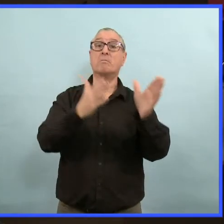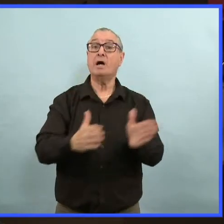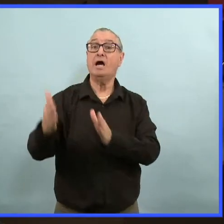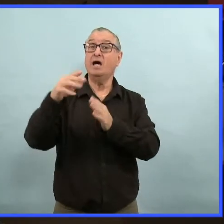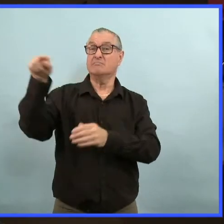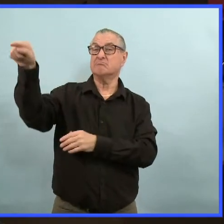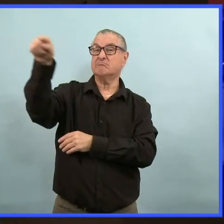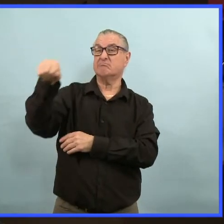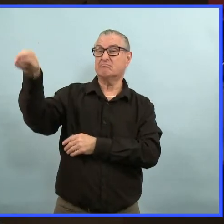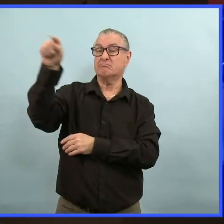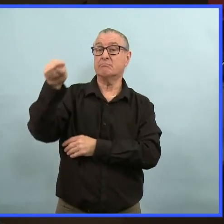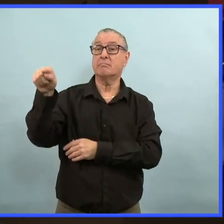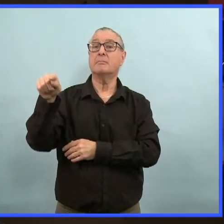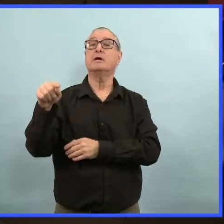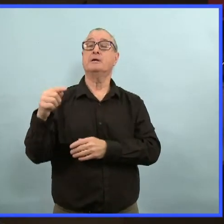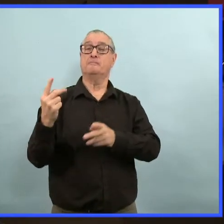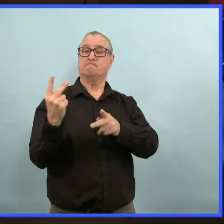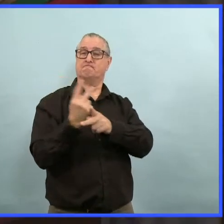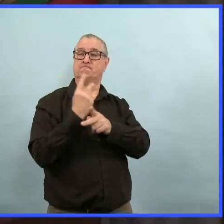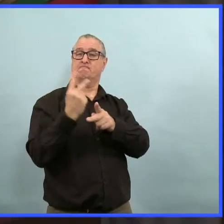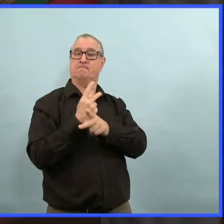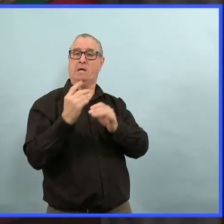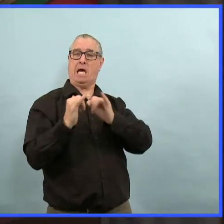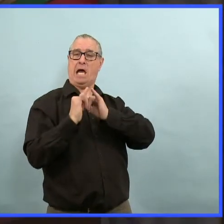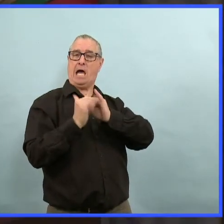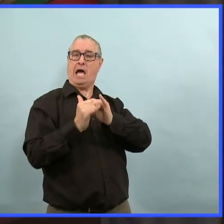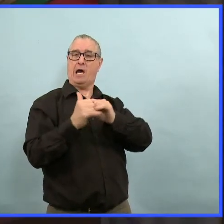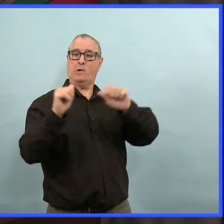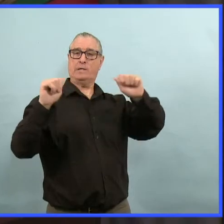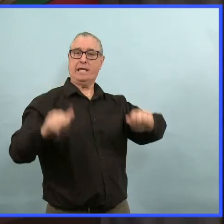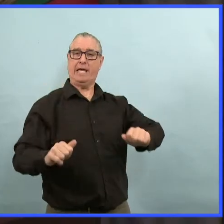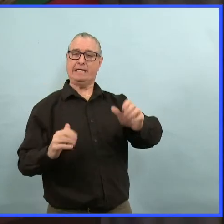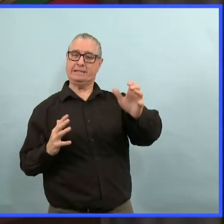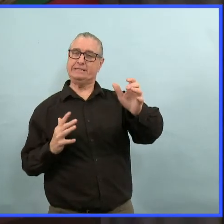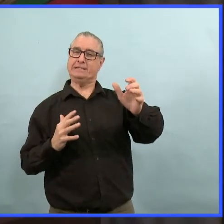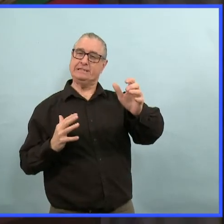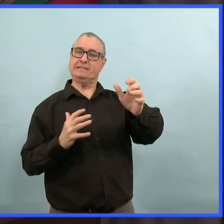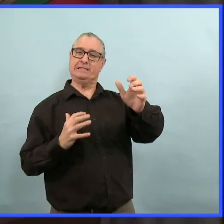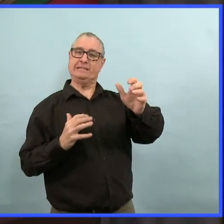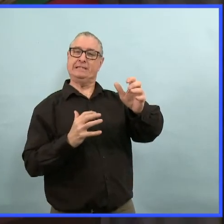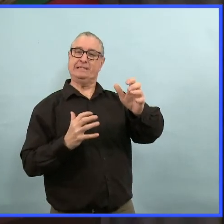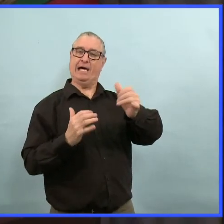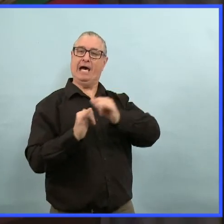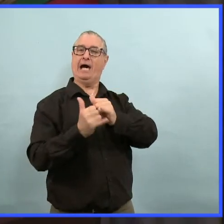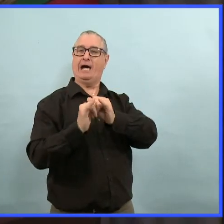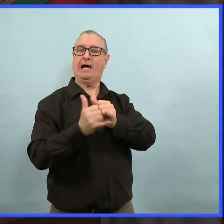the the plan to address the the backlog as i mentioned previously our government has